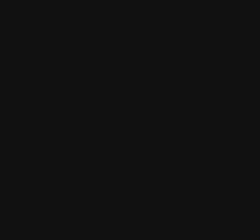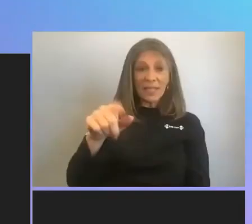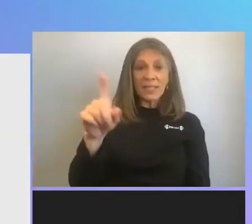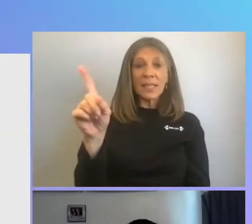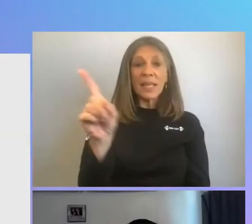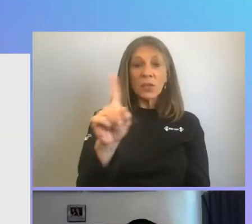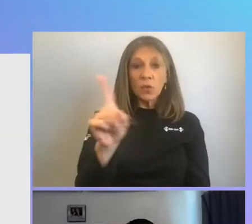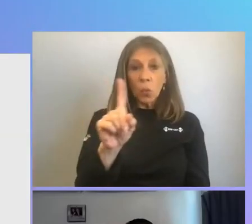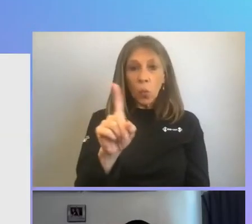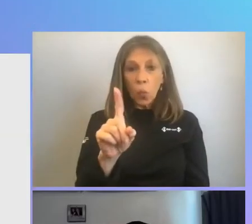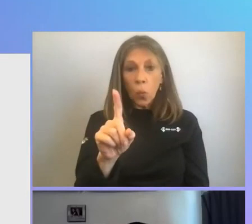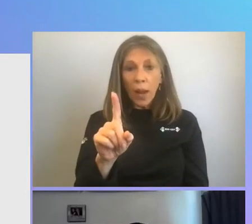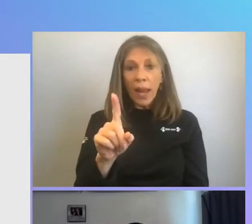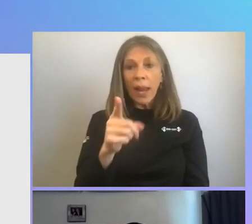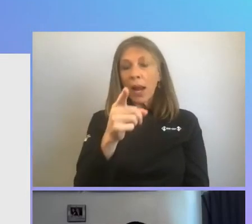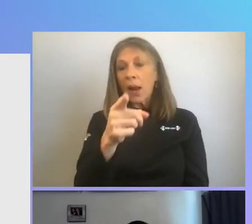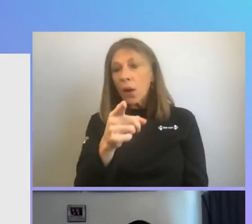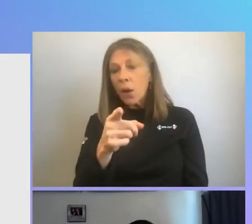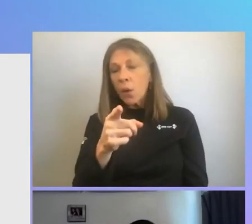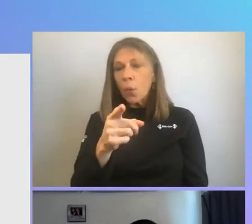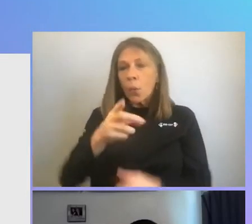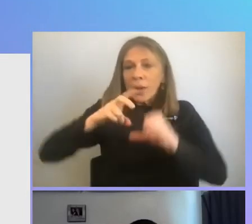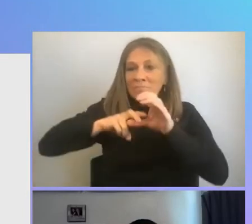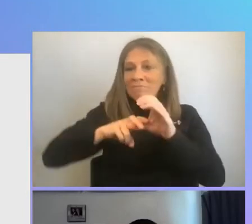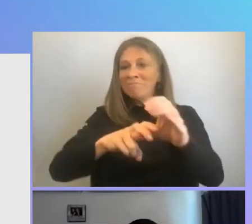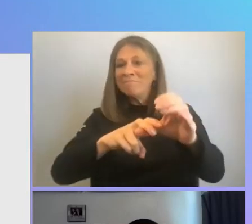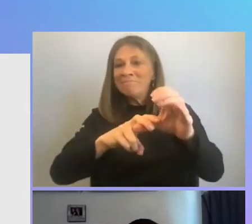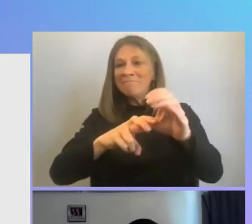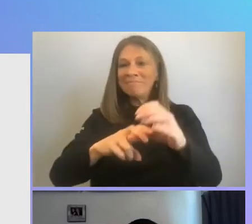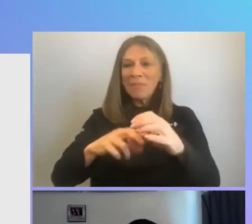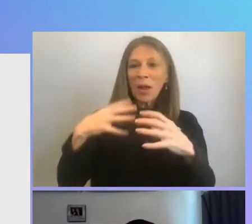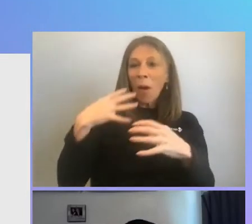take the car that Glenda has put us on for a spin. Uh, what I'll